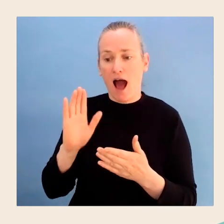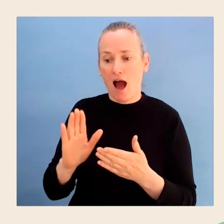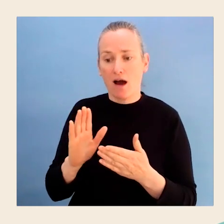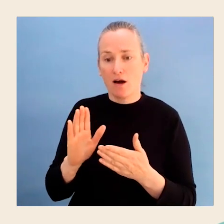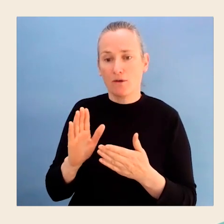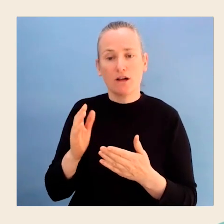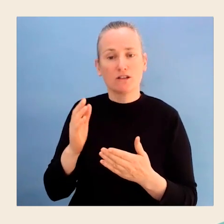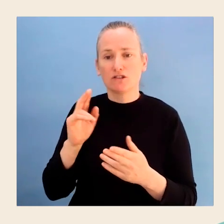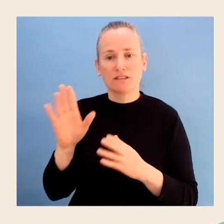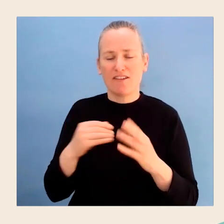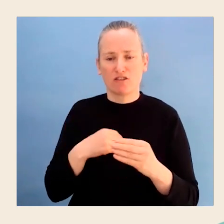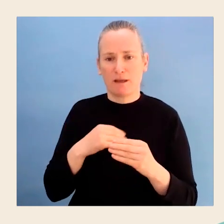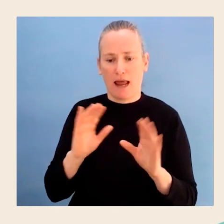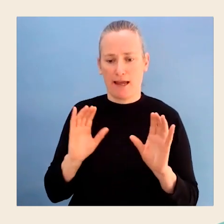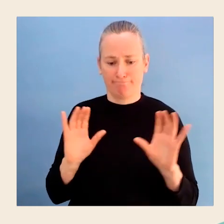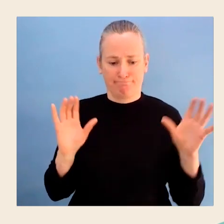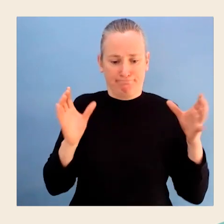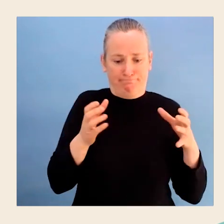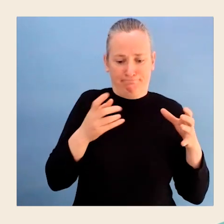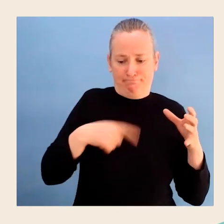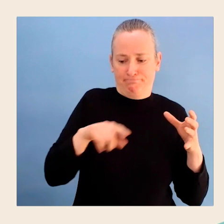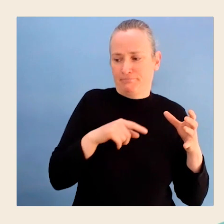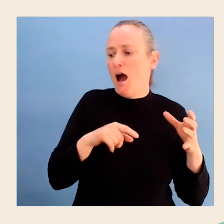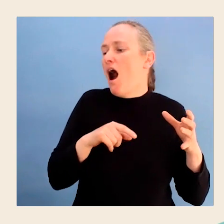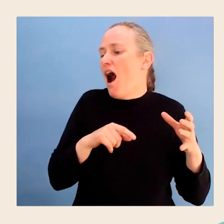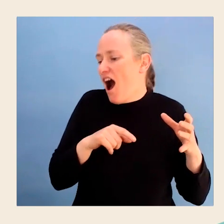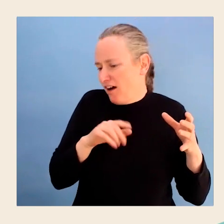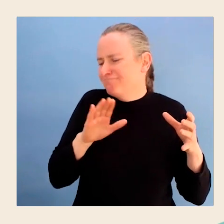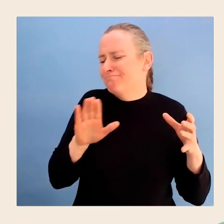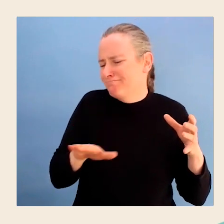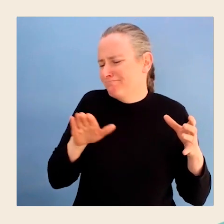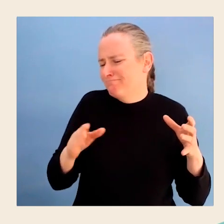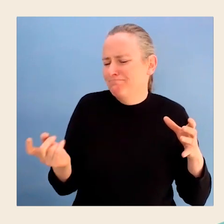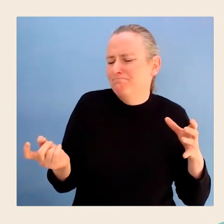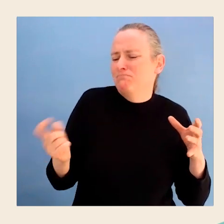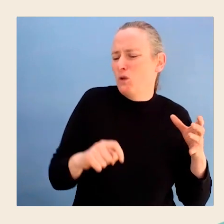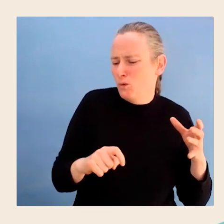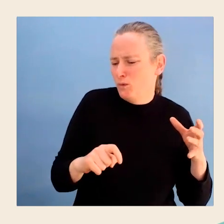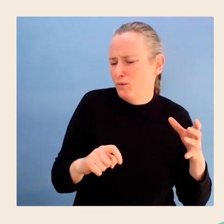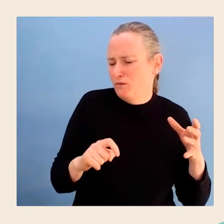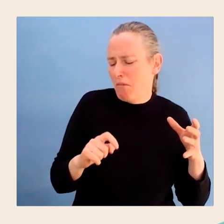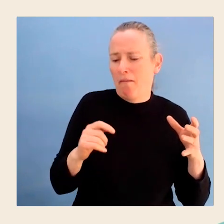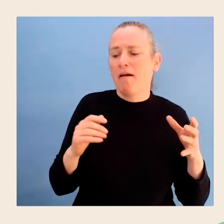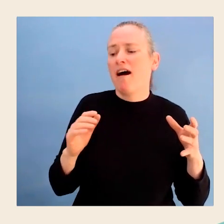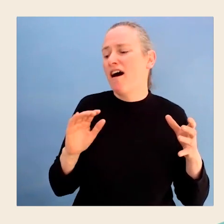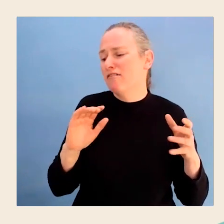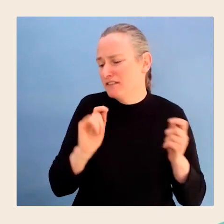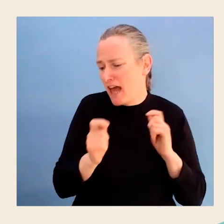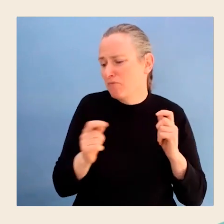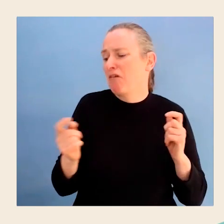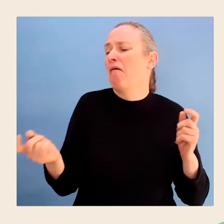this kind of inclusionary compensatory, adaptive kind of thing.